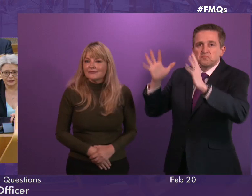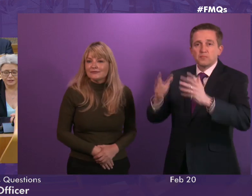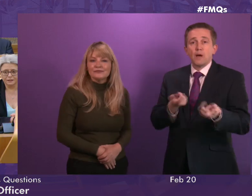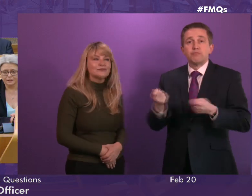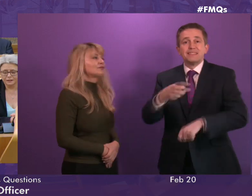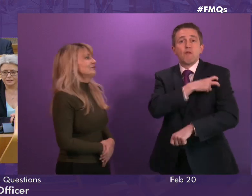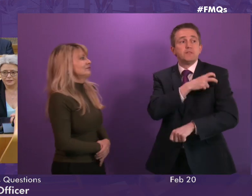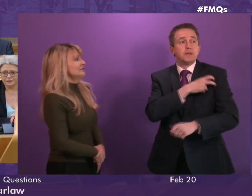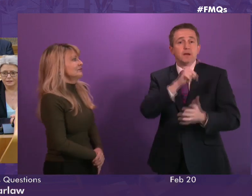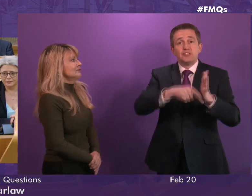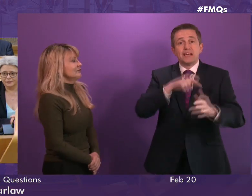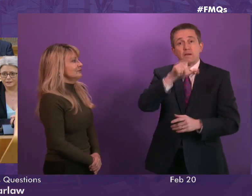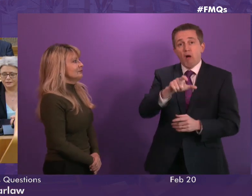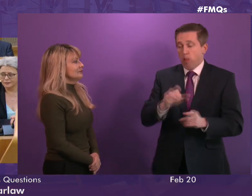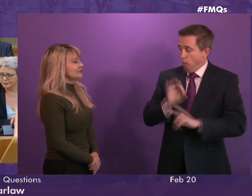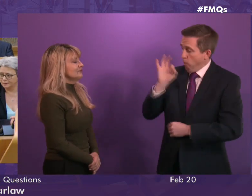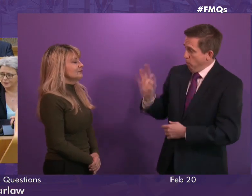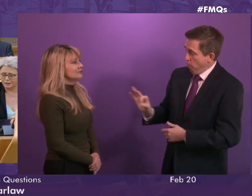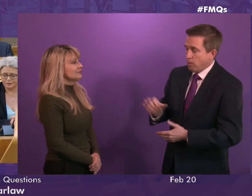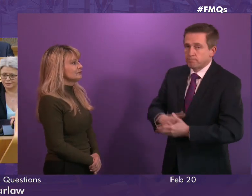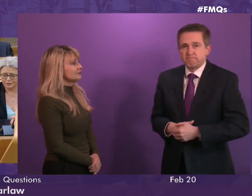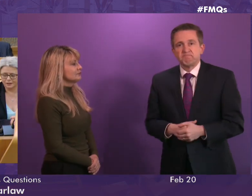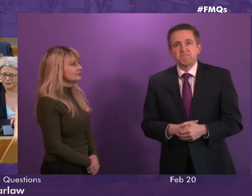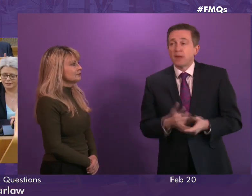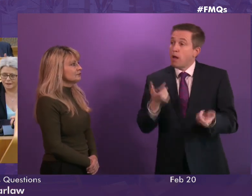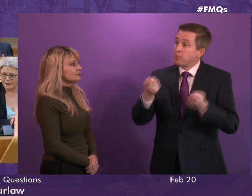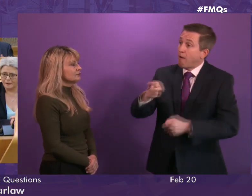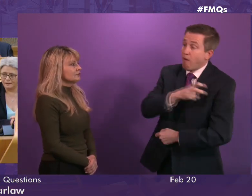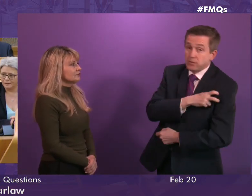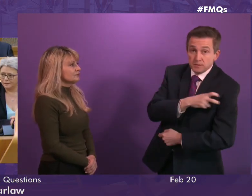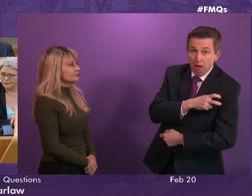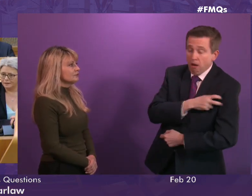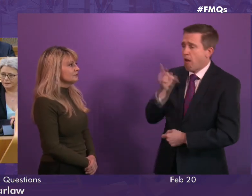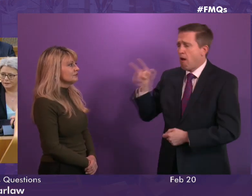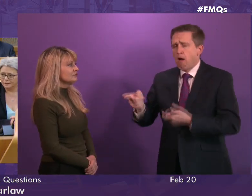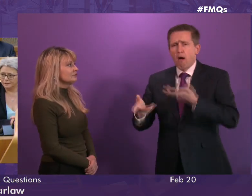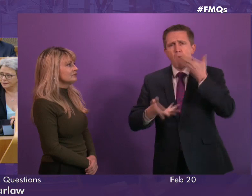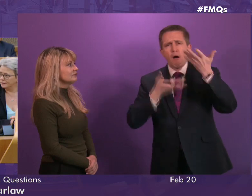Jackson Carlaw: Hollow cries of “Oh!” from Richard Lyle